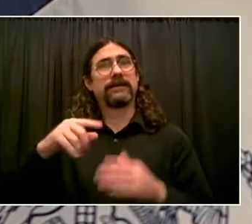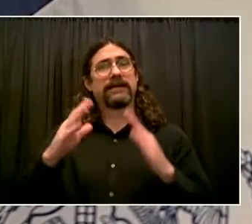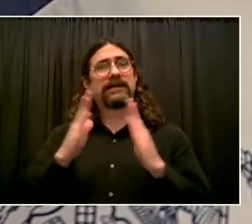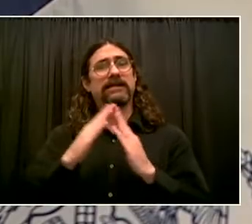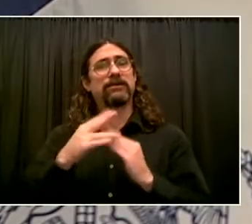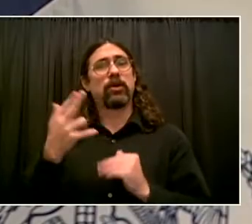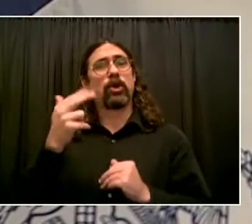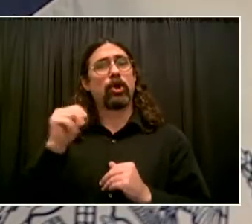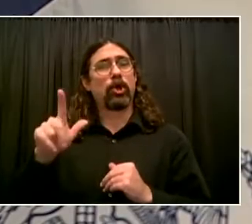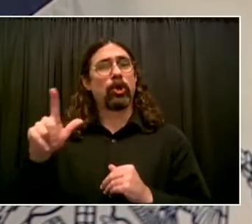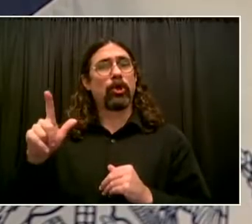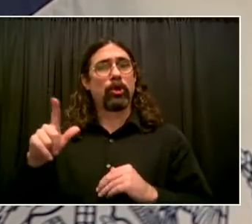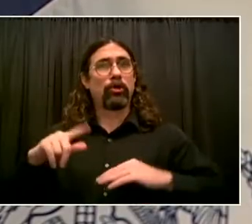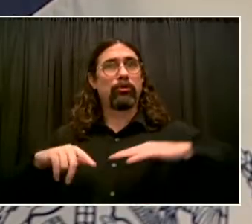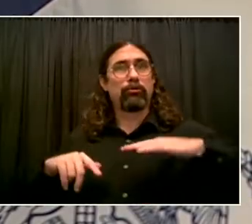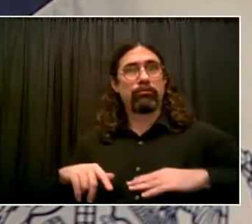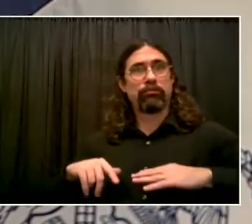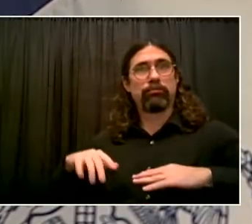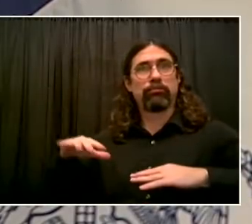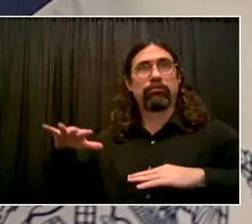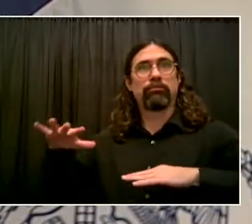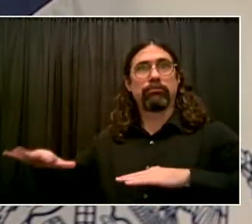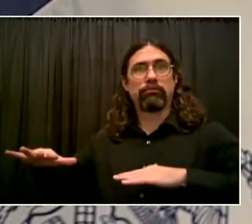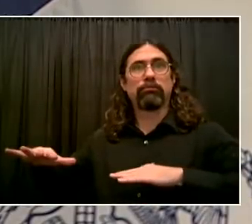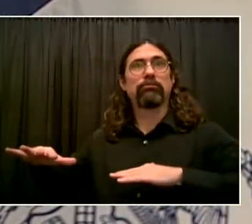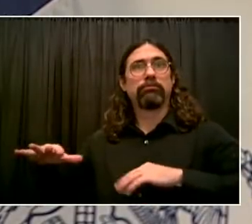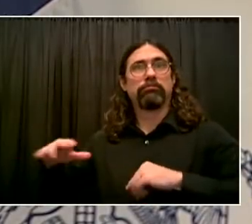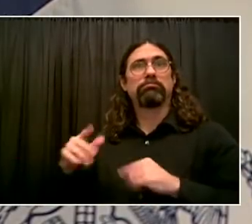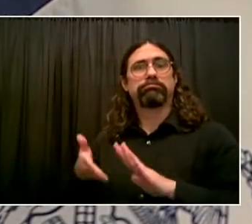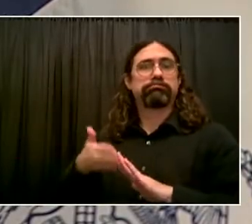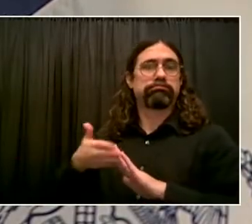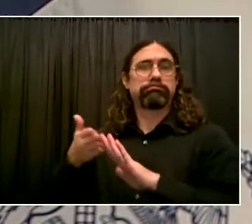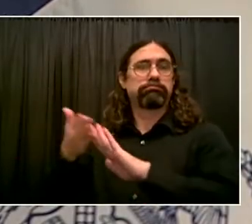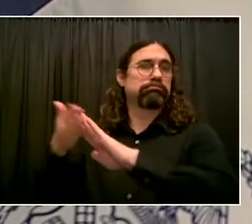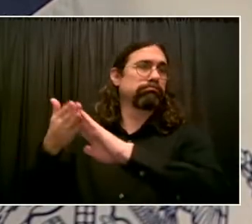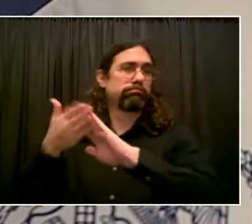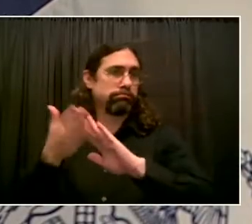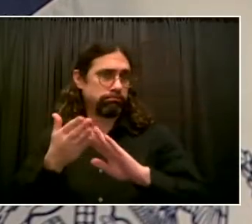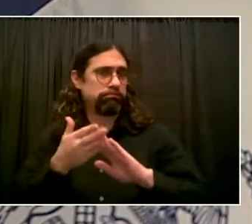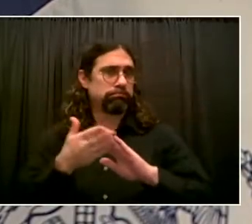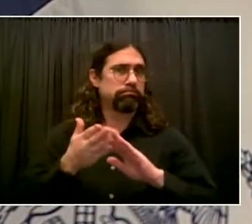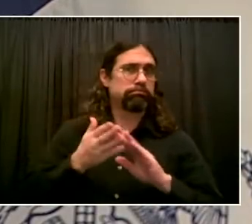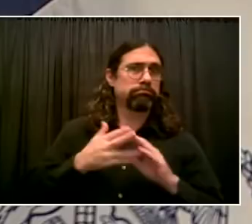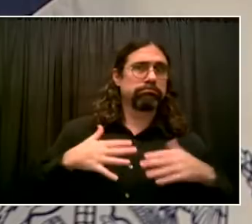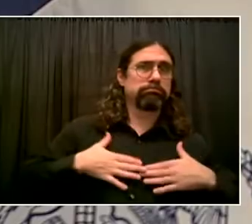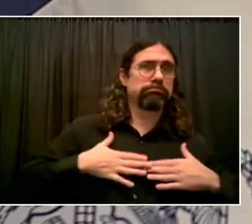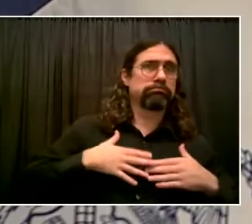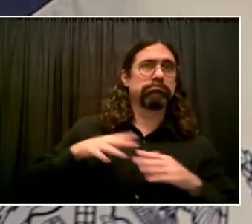HALL. I WOULD LIKE TO GIVE A LOT OF APPRECIATION TO COUNCIL MMBEER